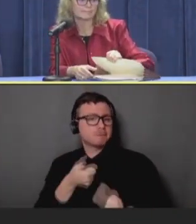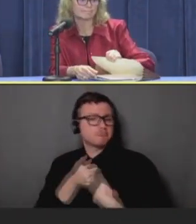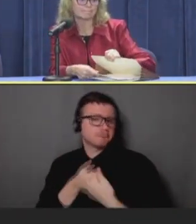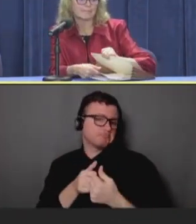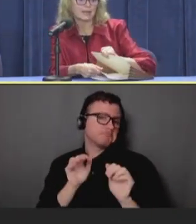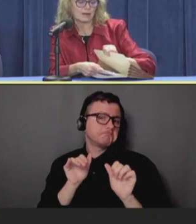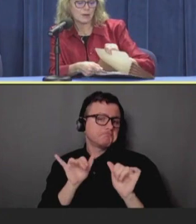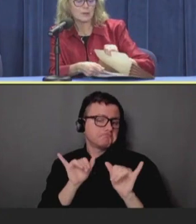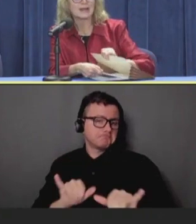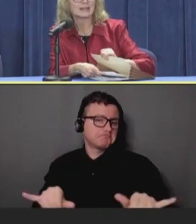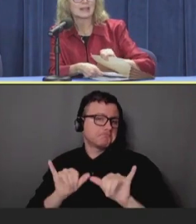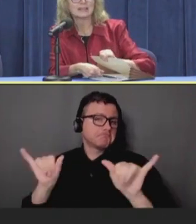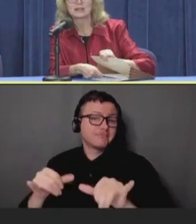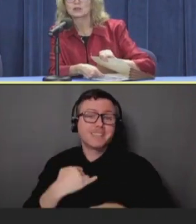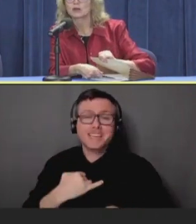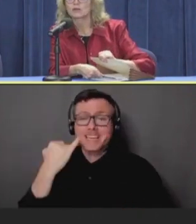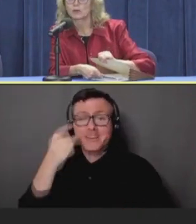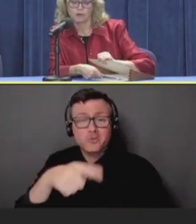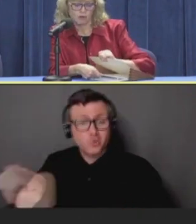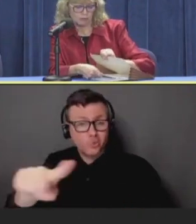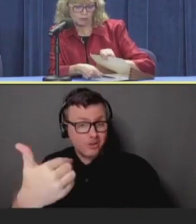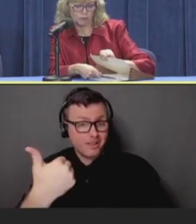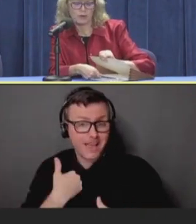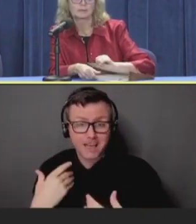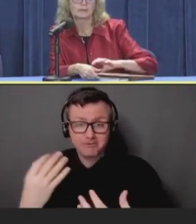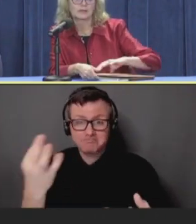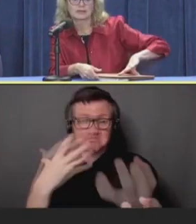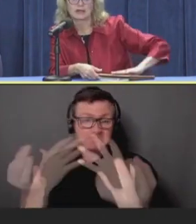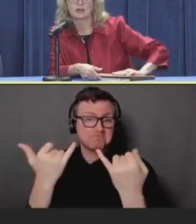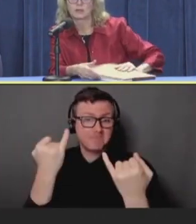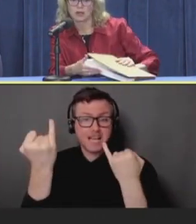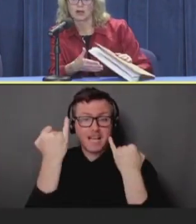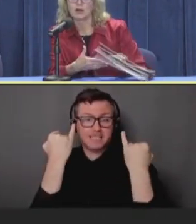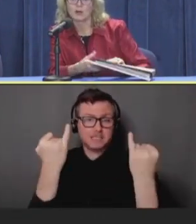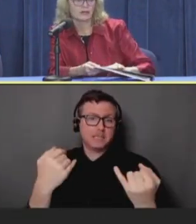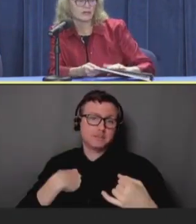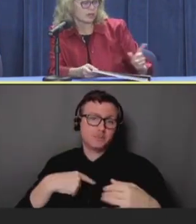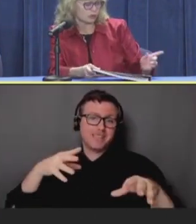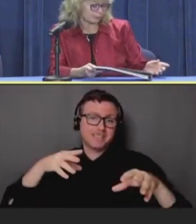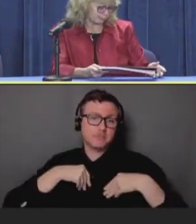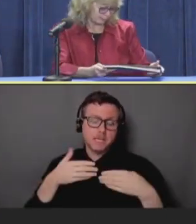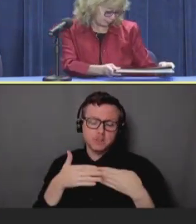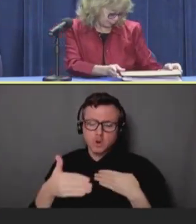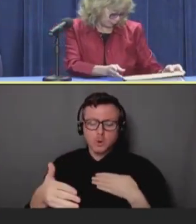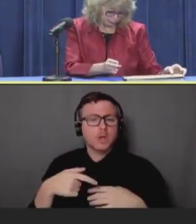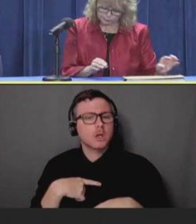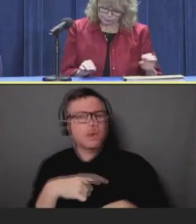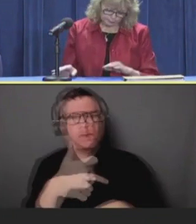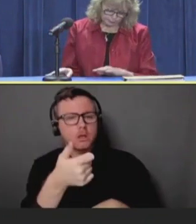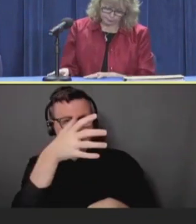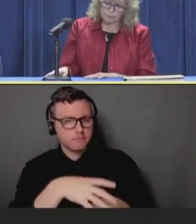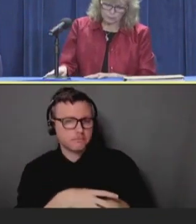But if anyone has any ideas, we're grateful for them. This is going to be ongoing. Thank you. Steven Wassilak: If I could just -- and thank you.